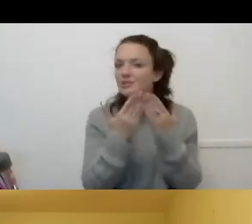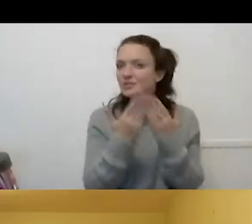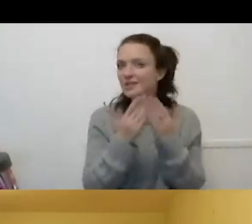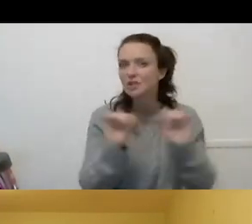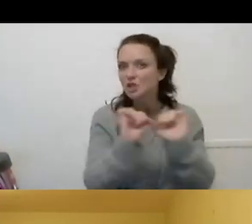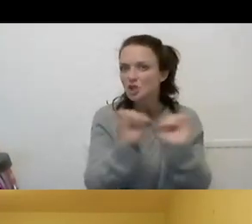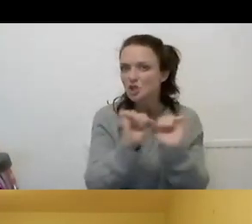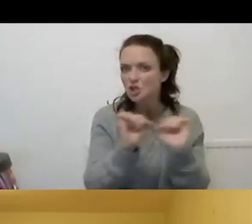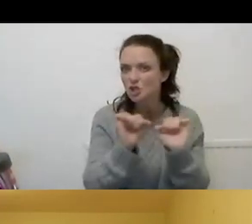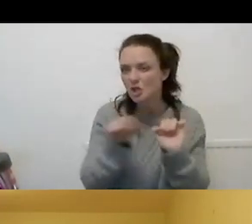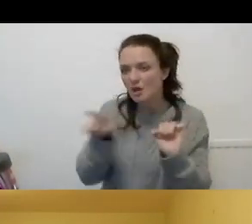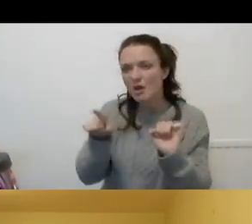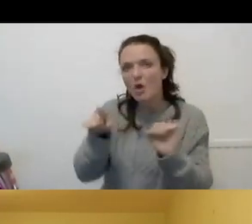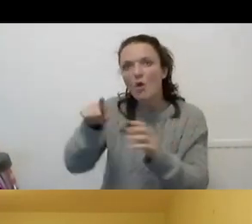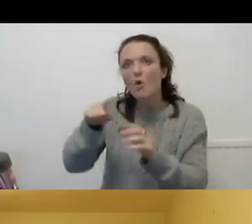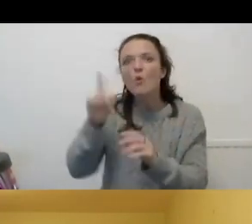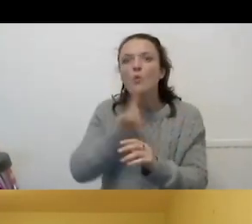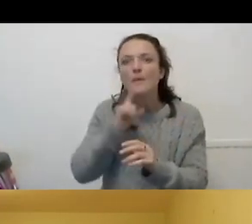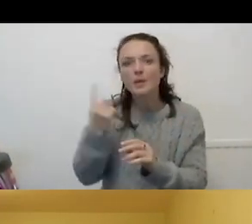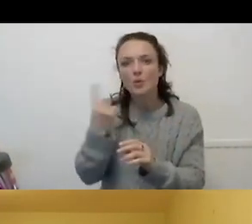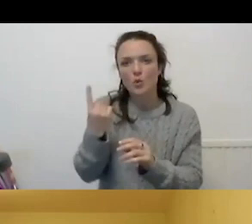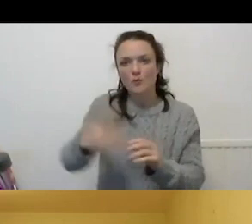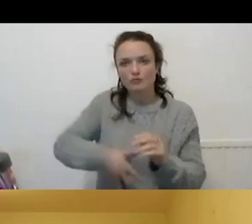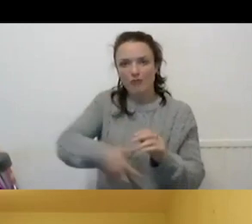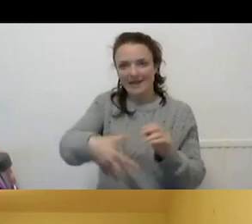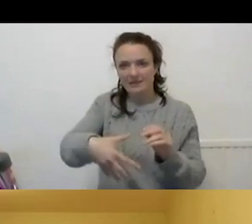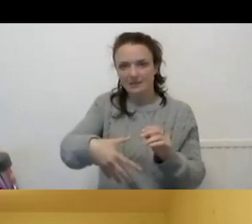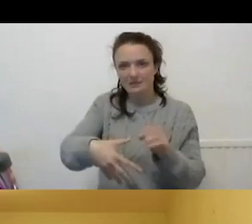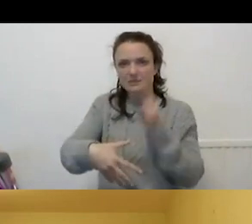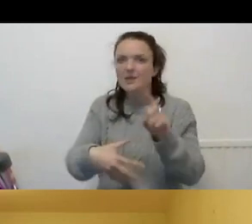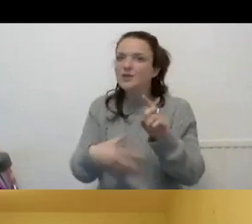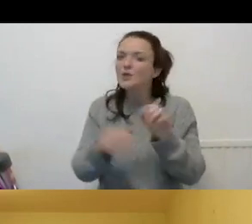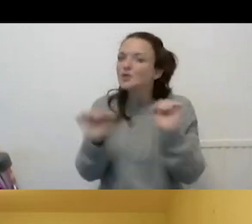So we don't have all the information we need to routinely recommend this vaccine in pregnancy.